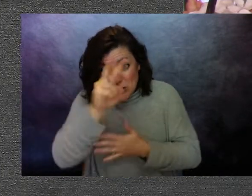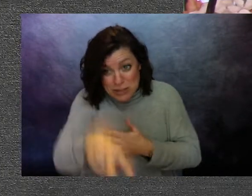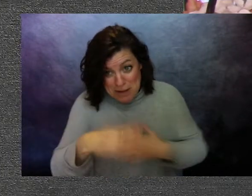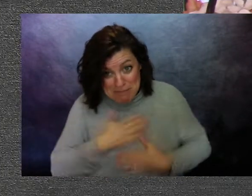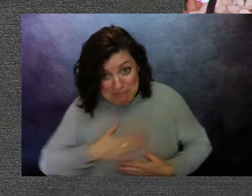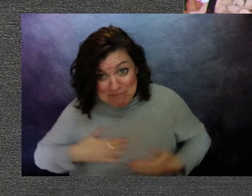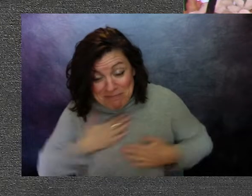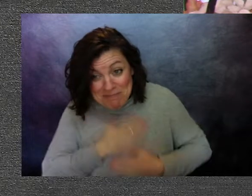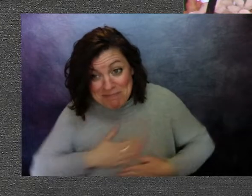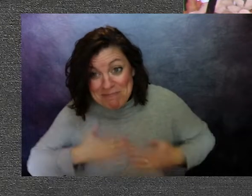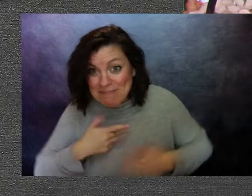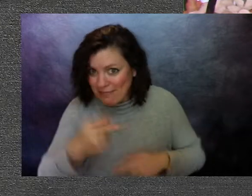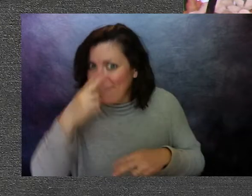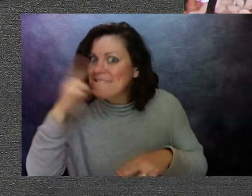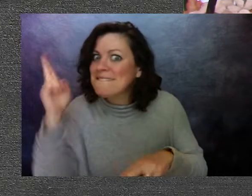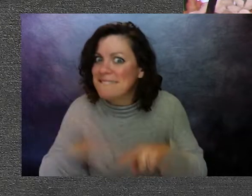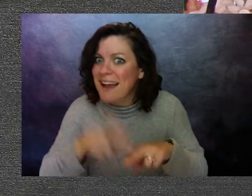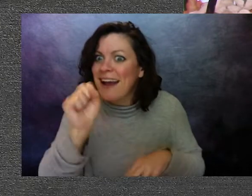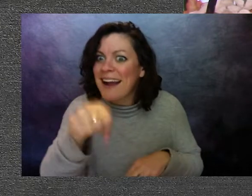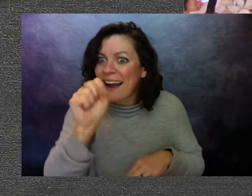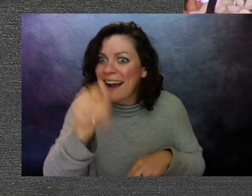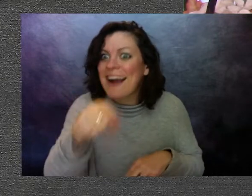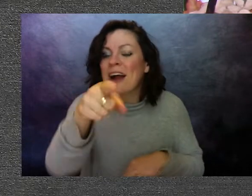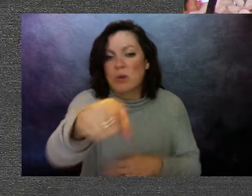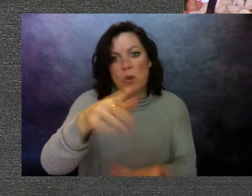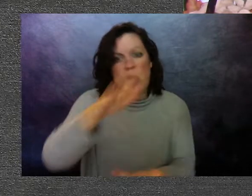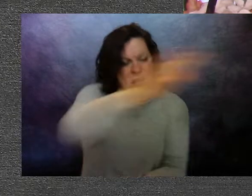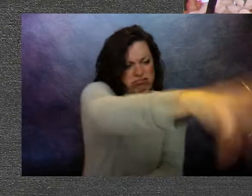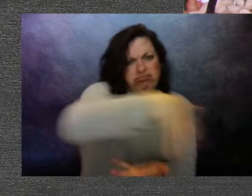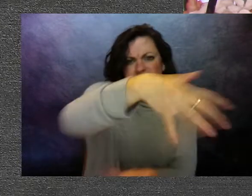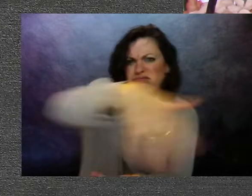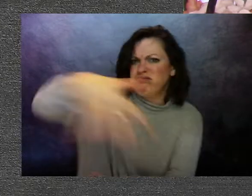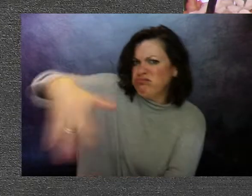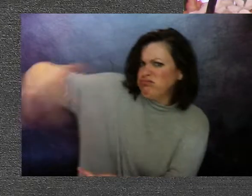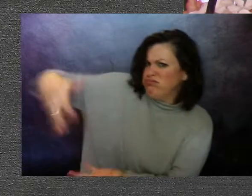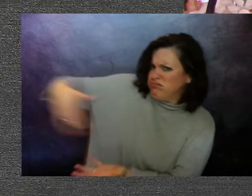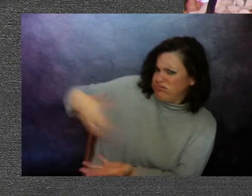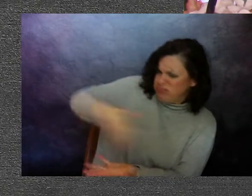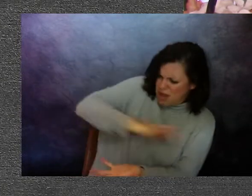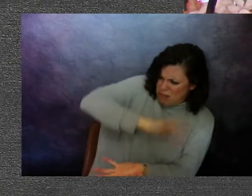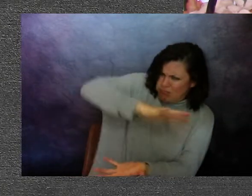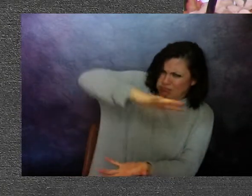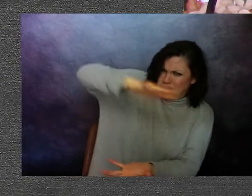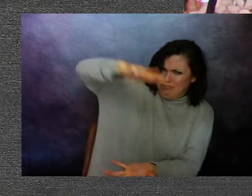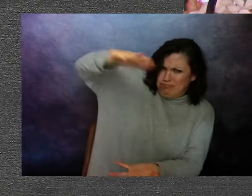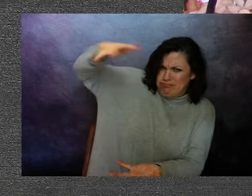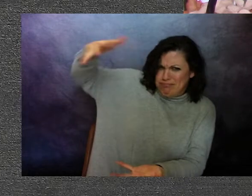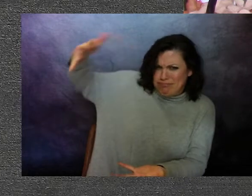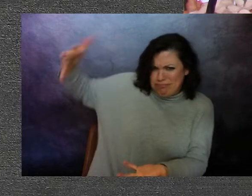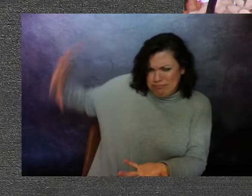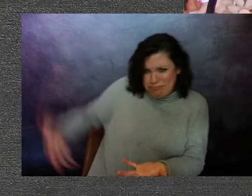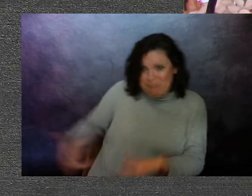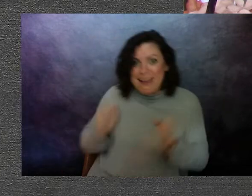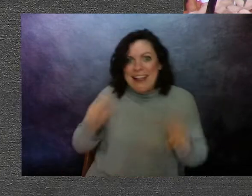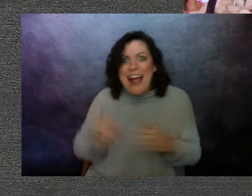I love to take my rake out and rake my yard and make a big huge pile of leaves and then jump into it.